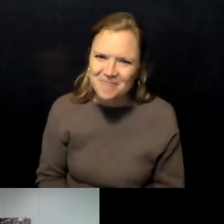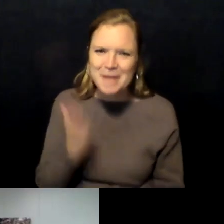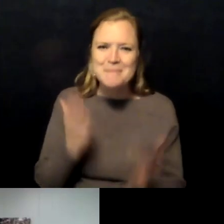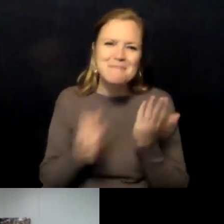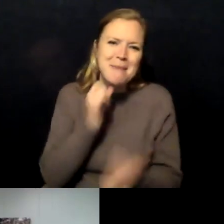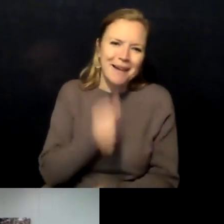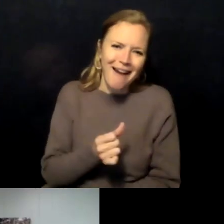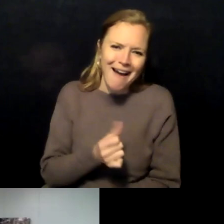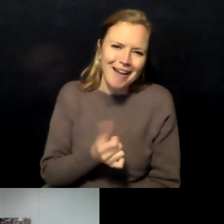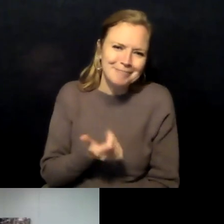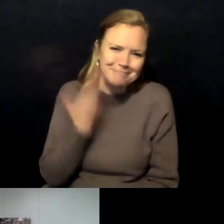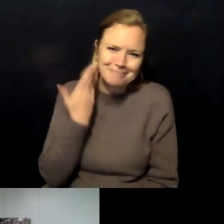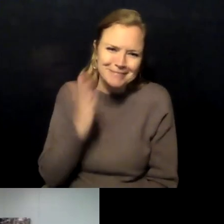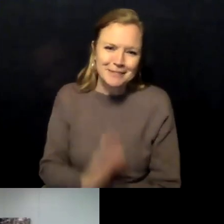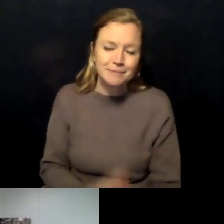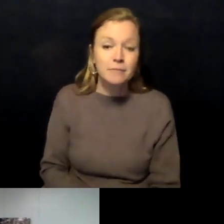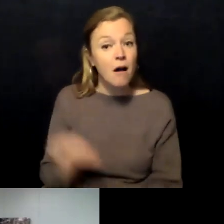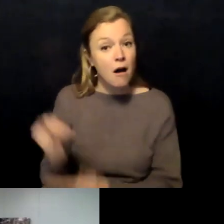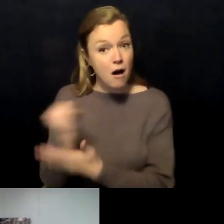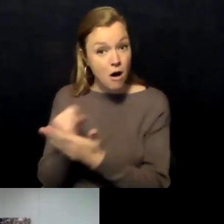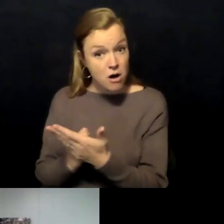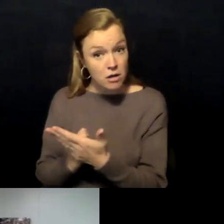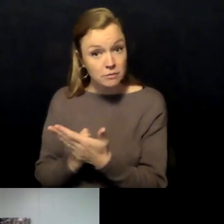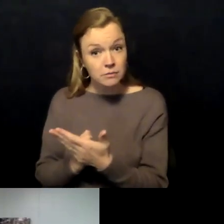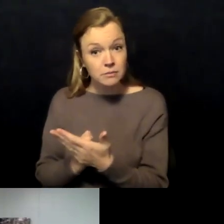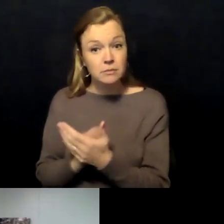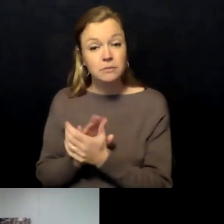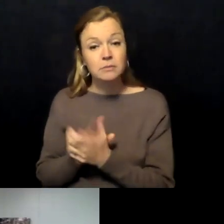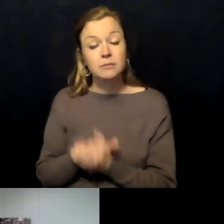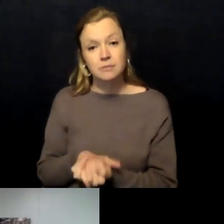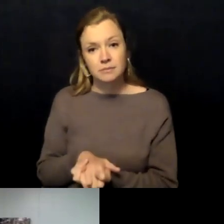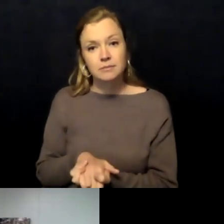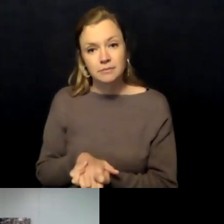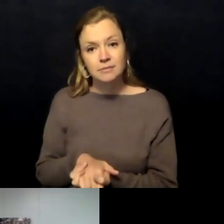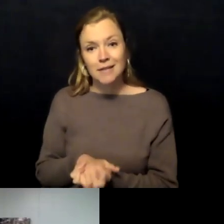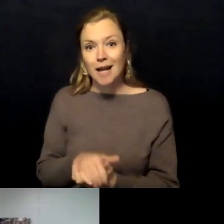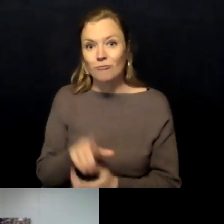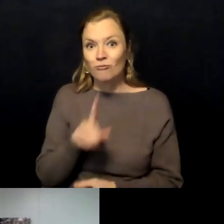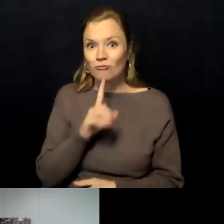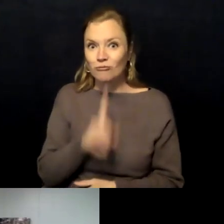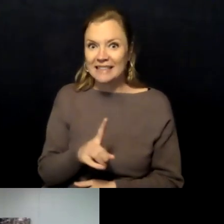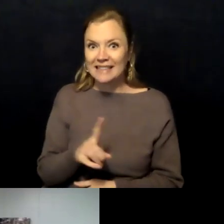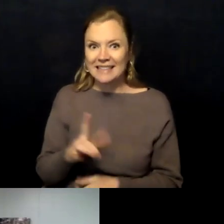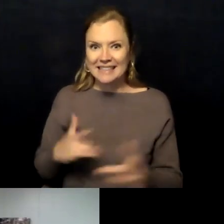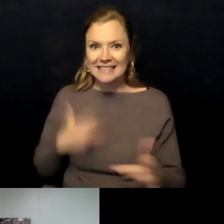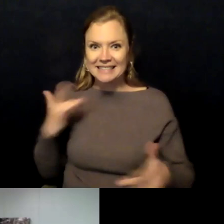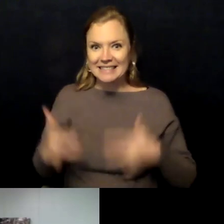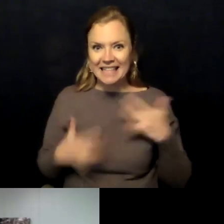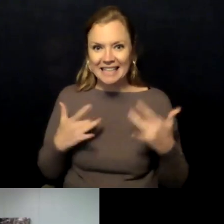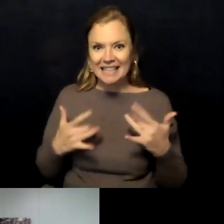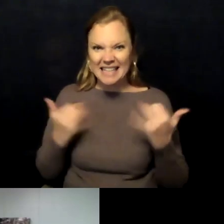Art! I'm actually really excited